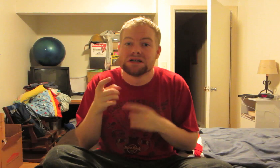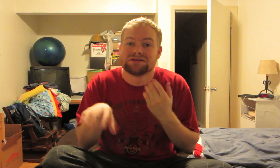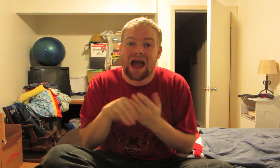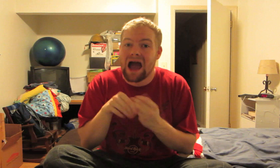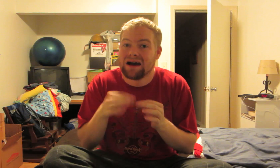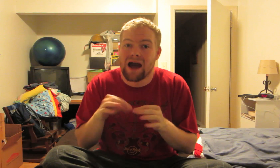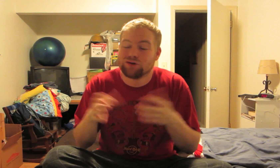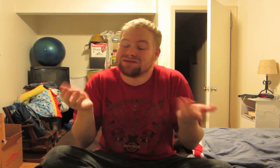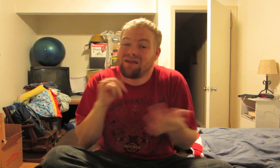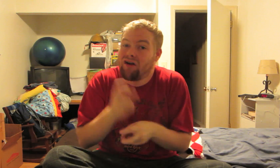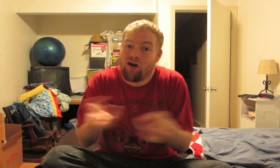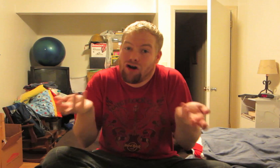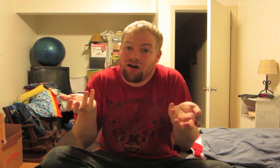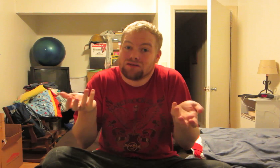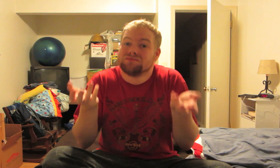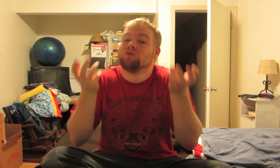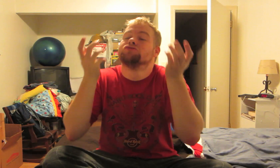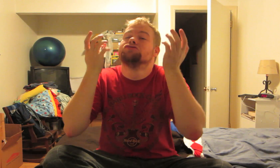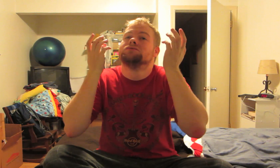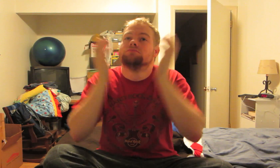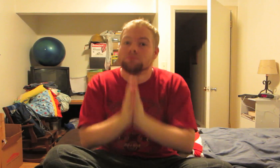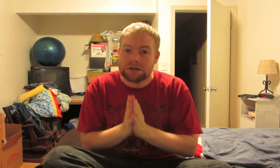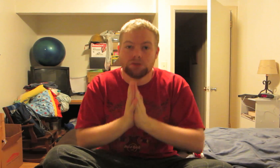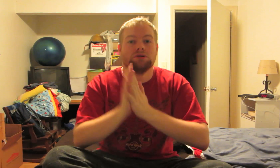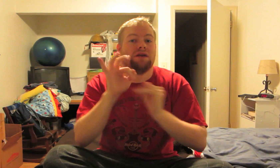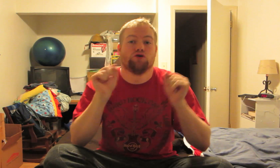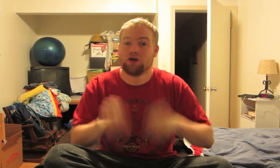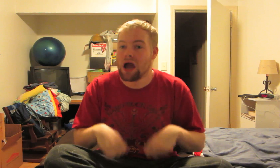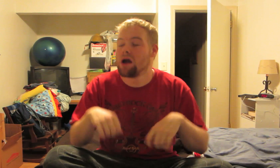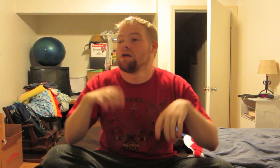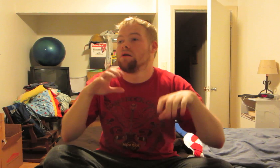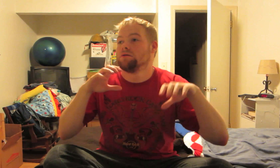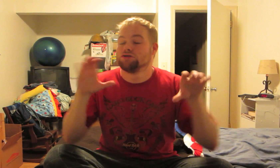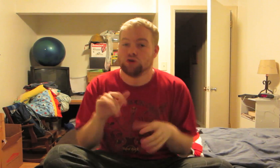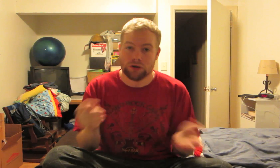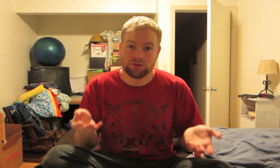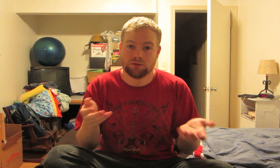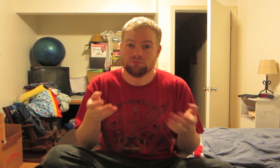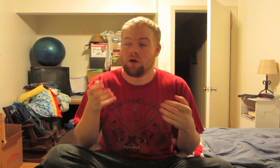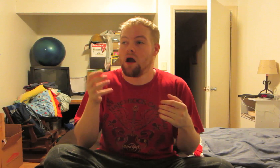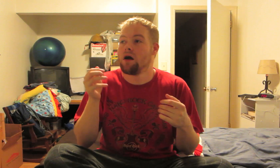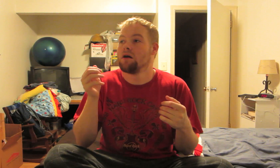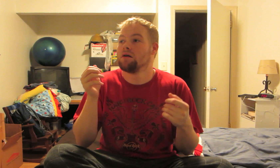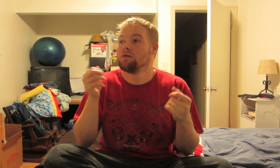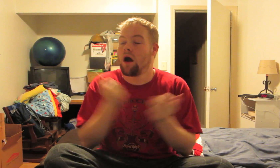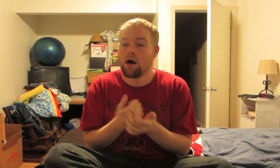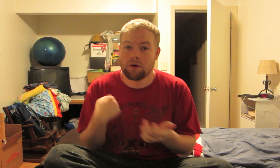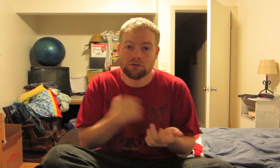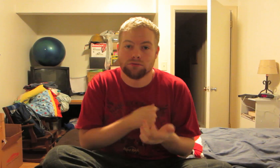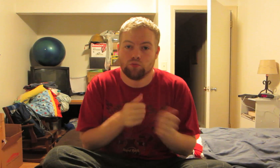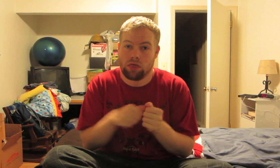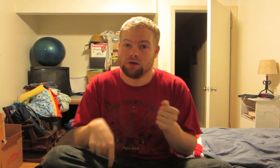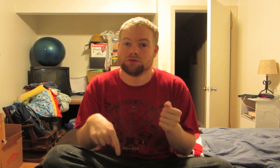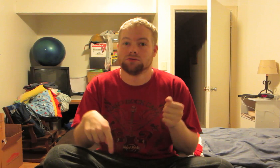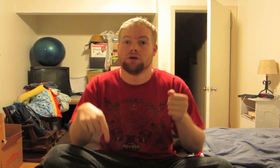adding captions. It's not that hard. So...please, if you can, do it. Help us with this.